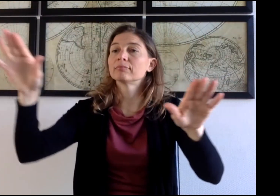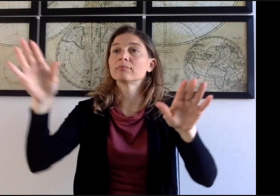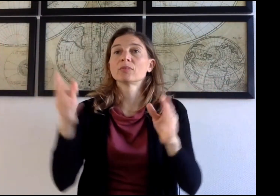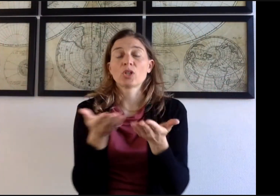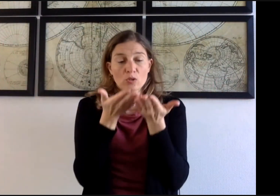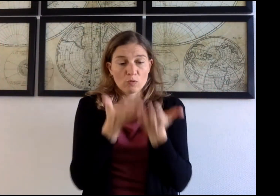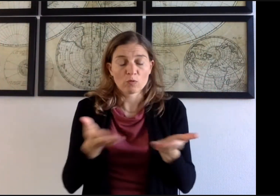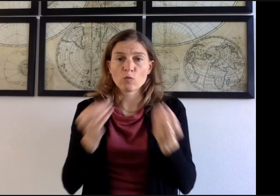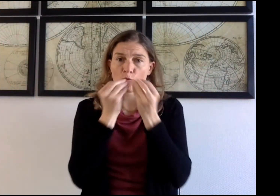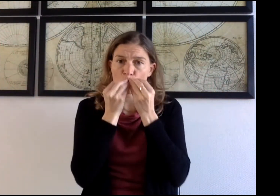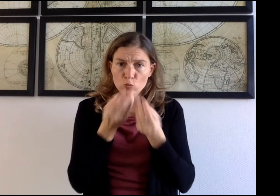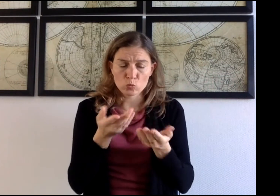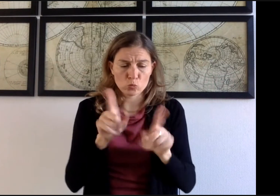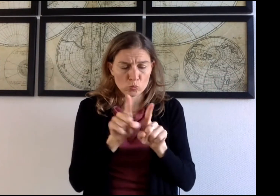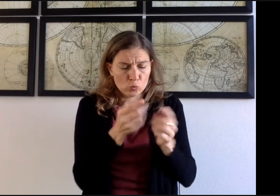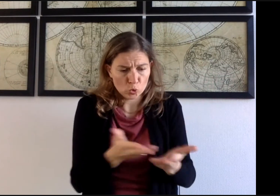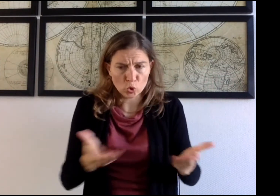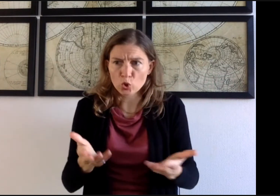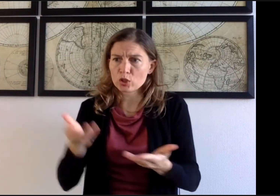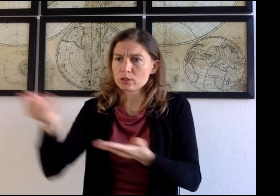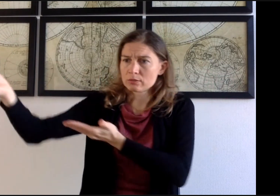and also on inclusive education.